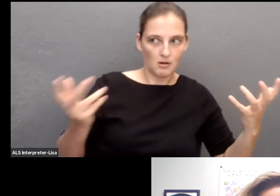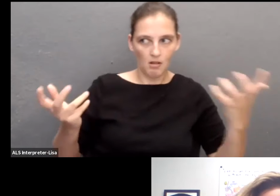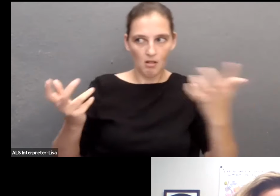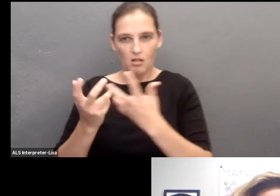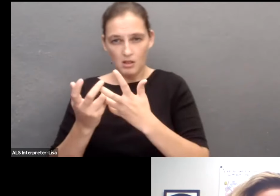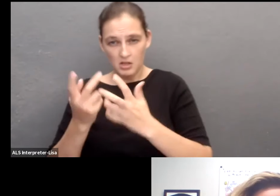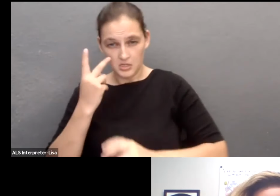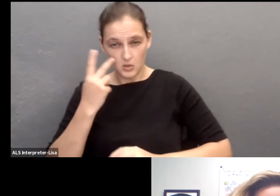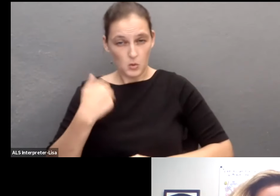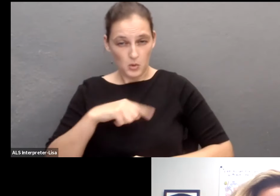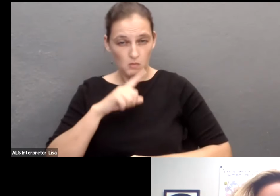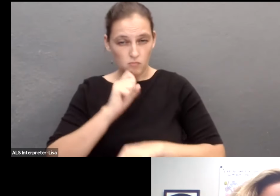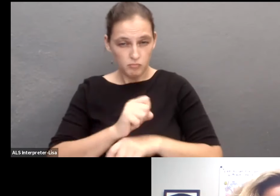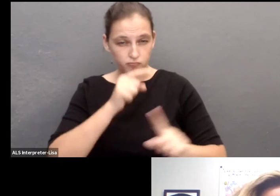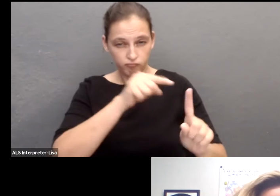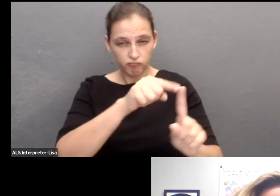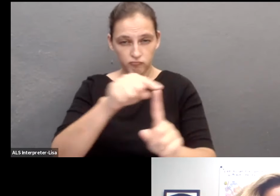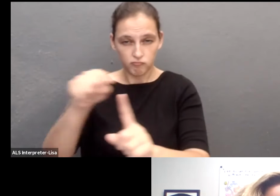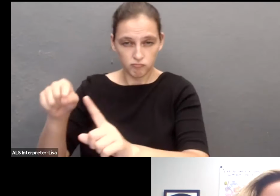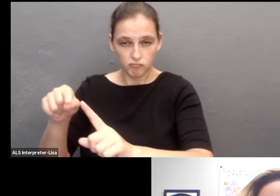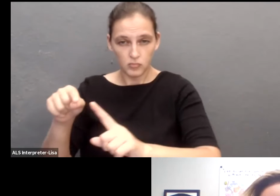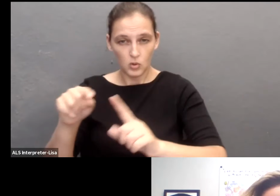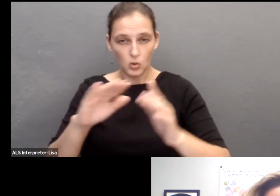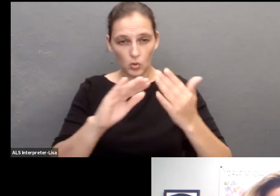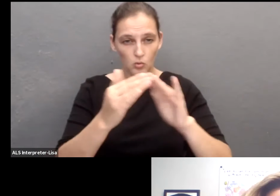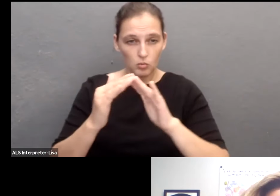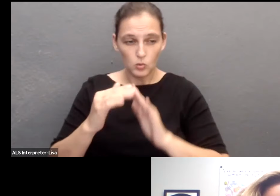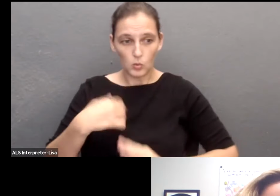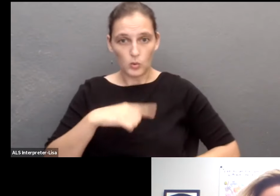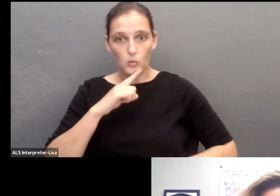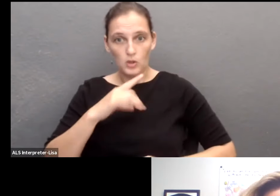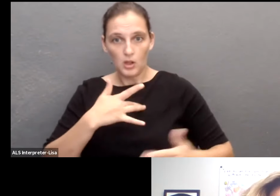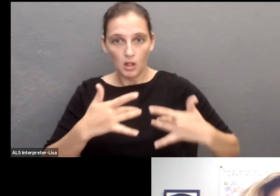targeting the groups that were most worried about. You know, avenues like this, where we